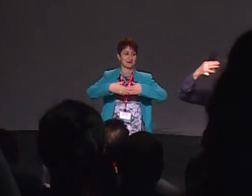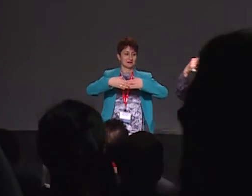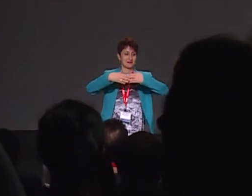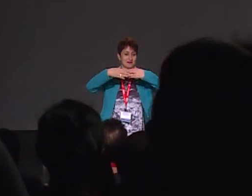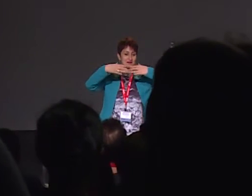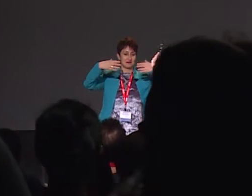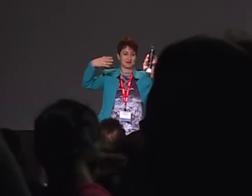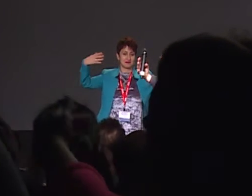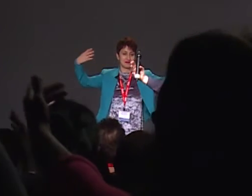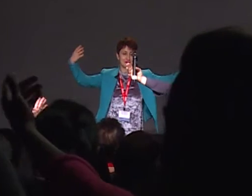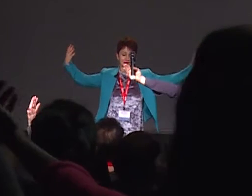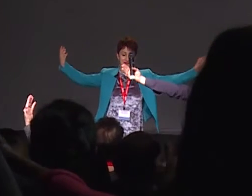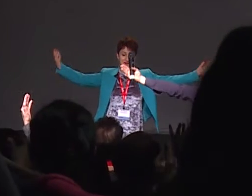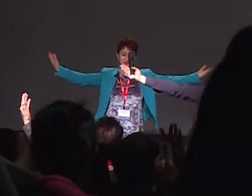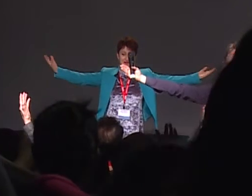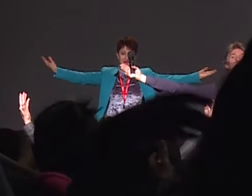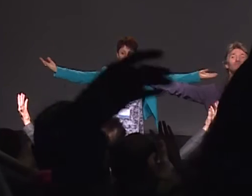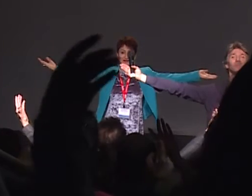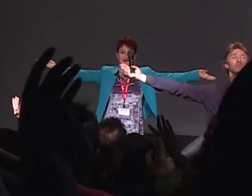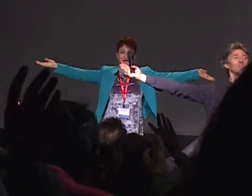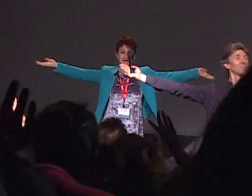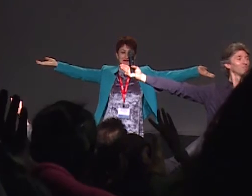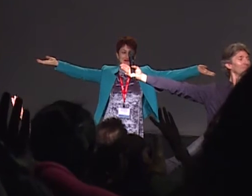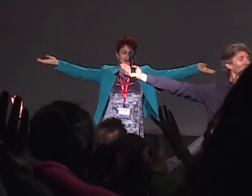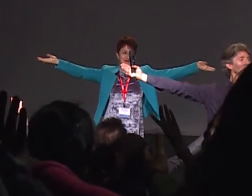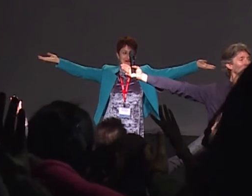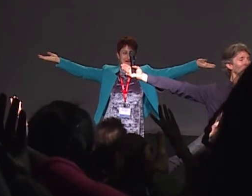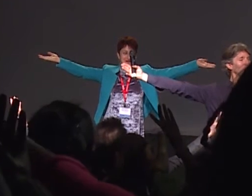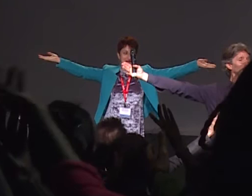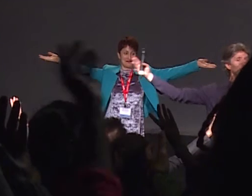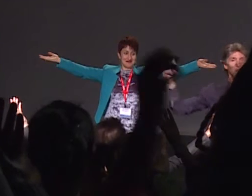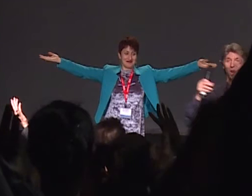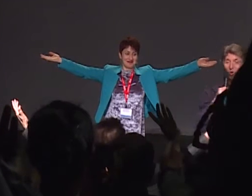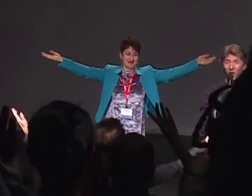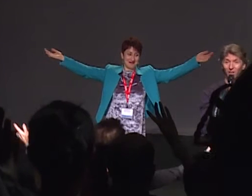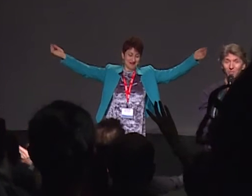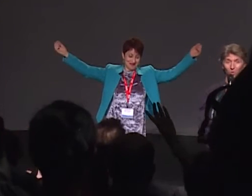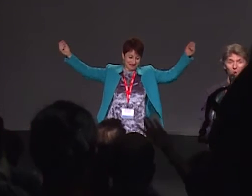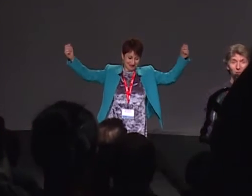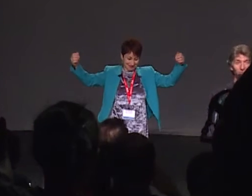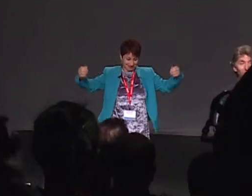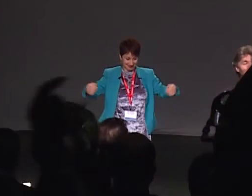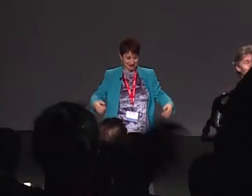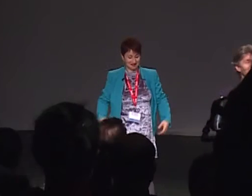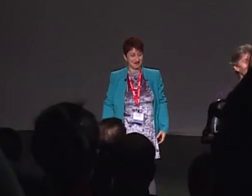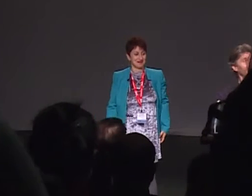Okay, so walk through it.